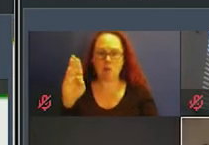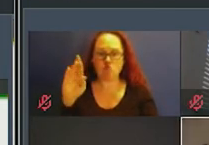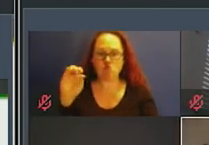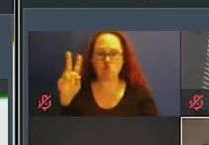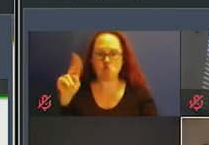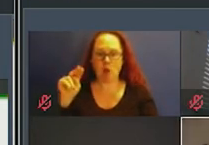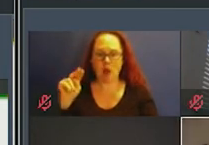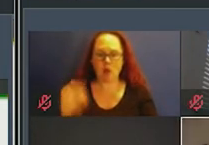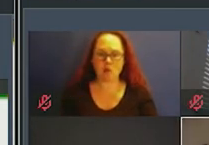Lamont Brown